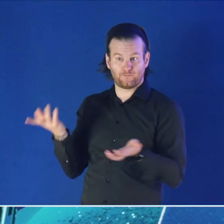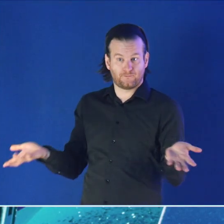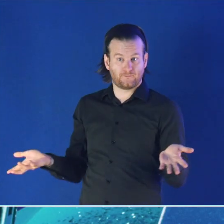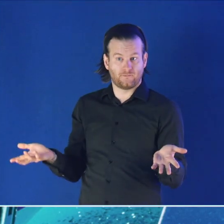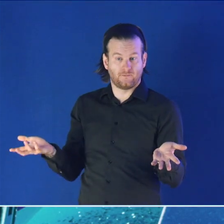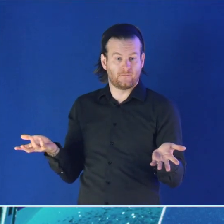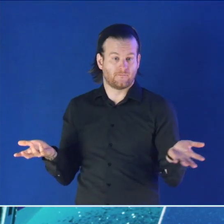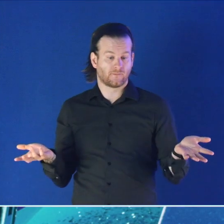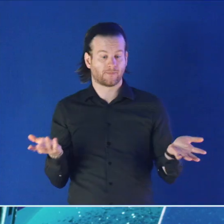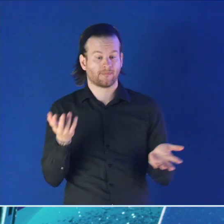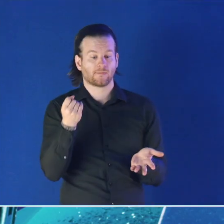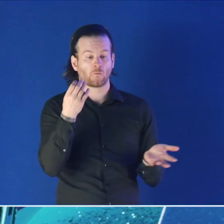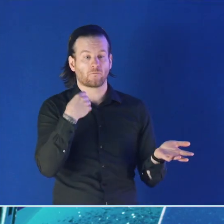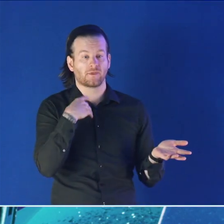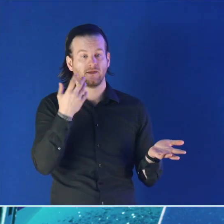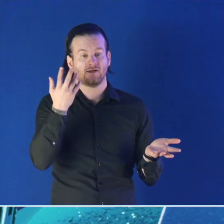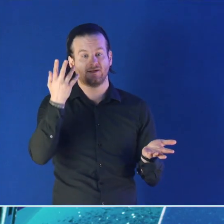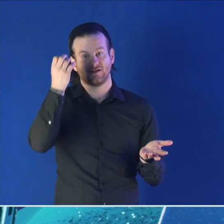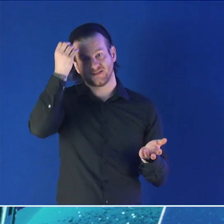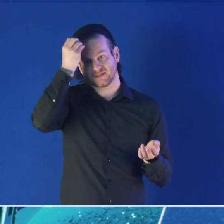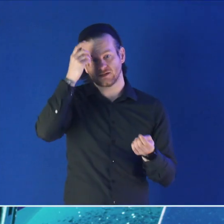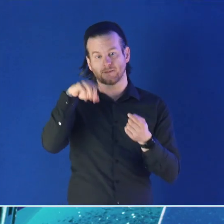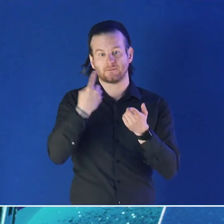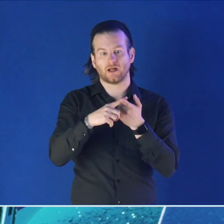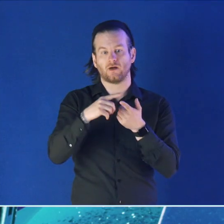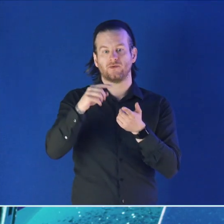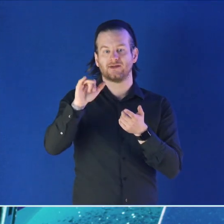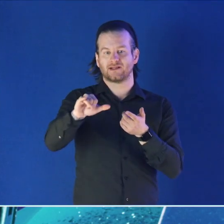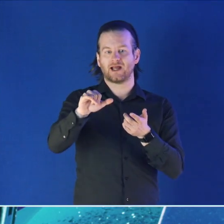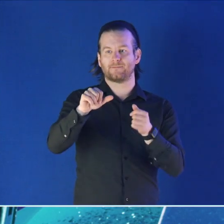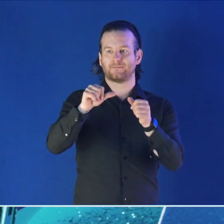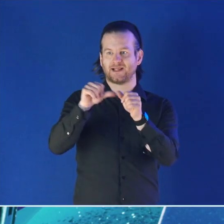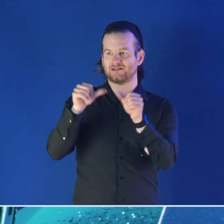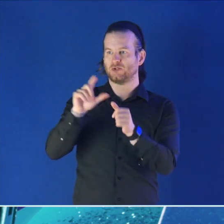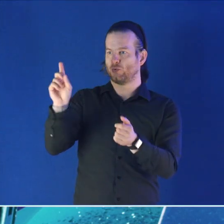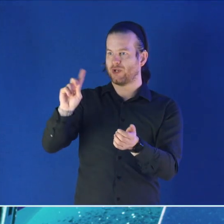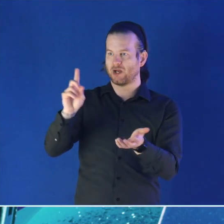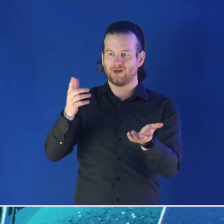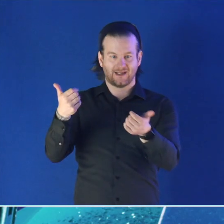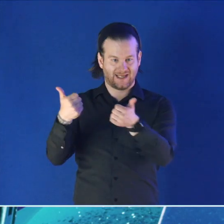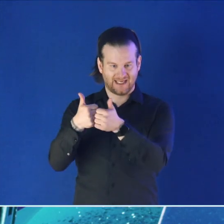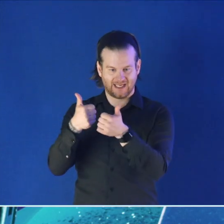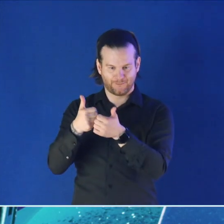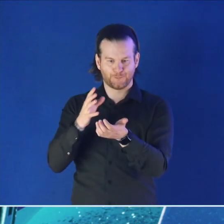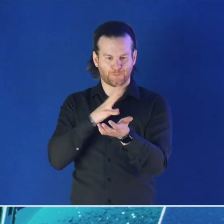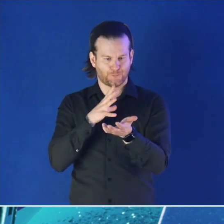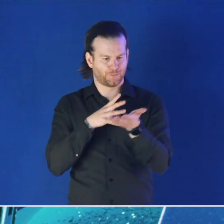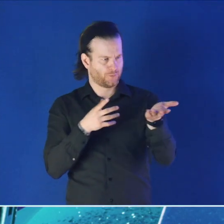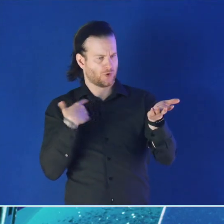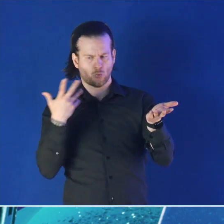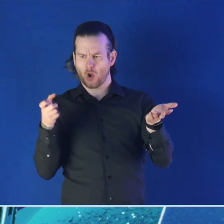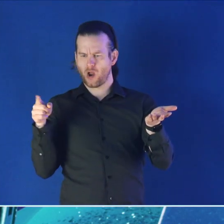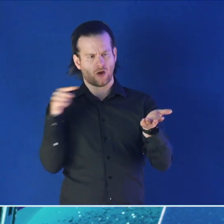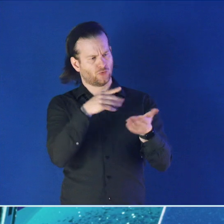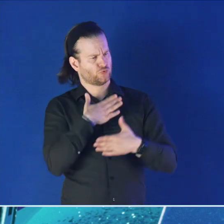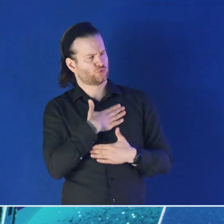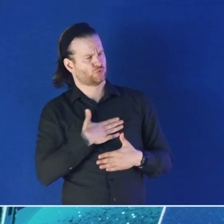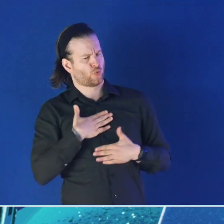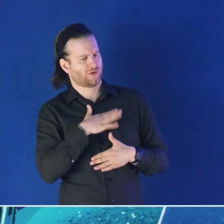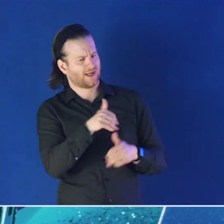where everyone should enjoy the game, he should be able to enjoy the game should he come to the stadium. And what does that look like?